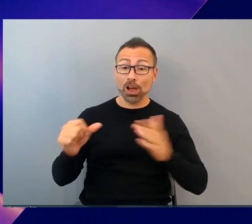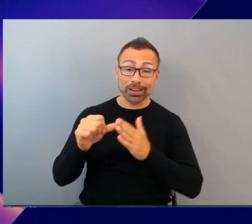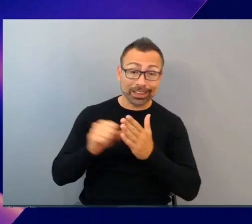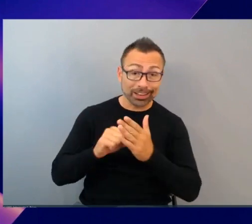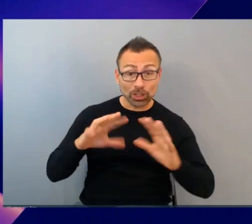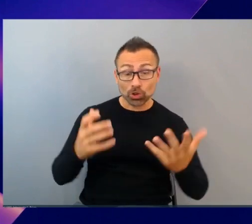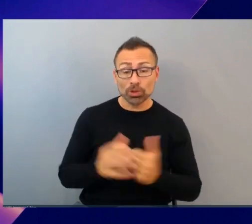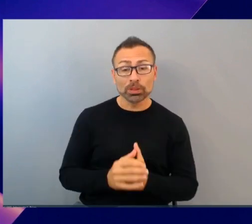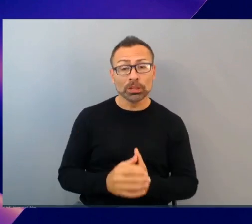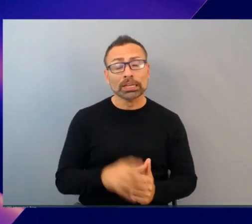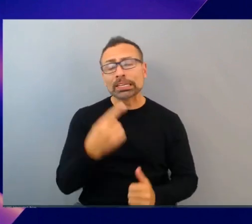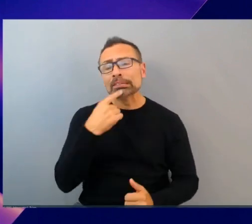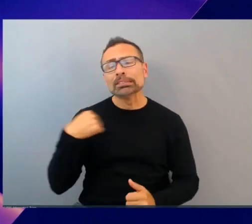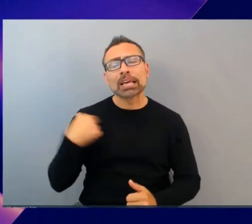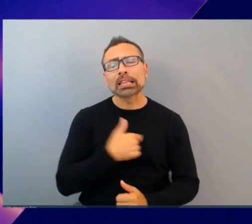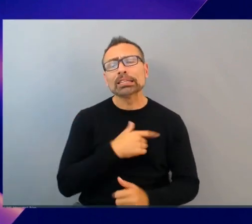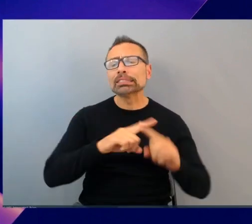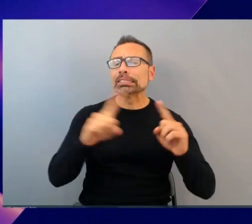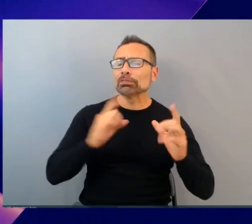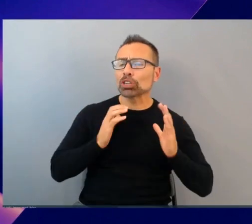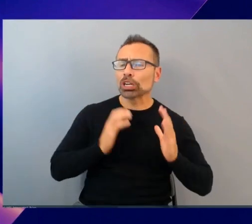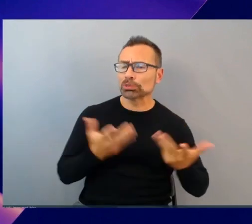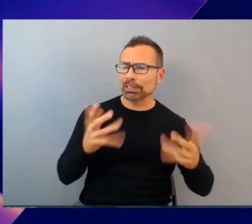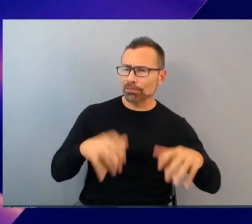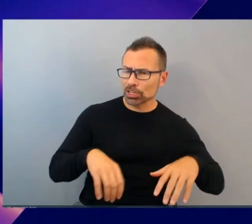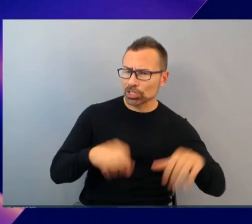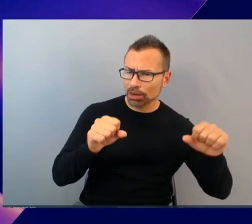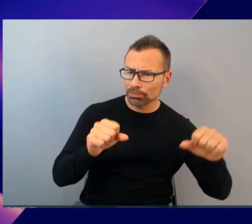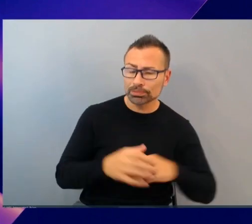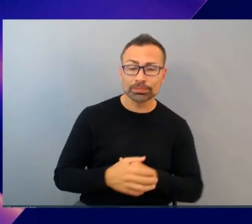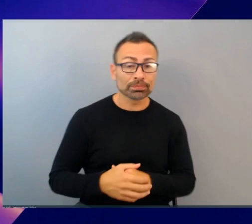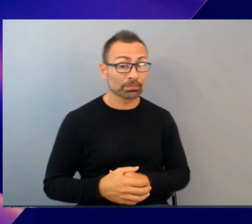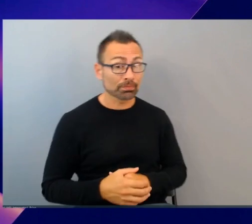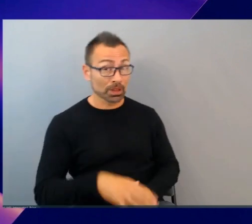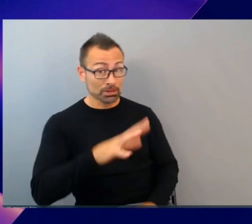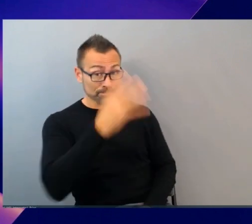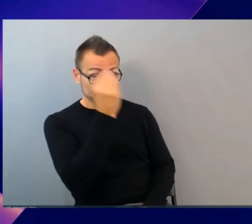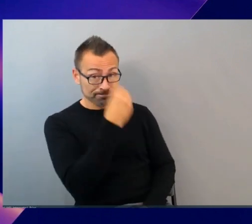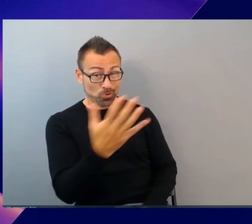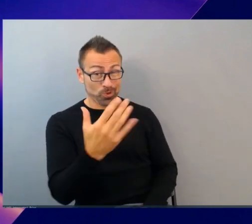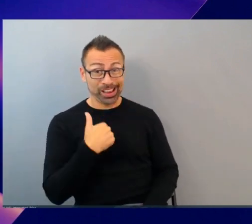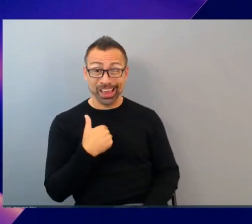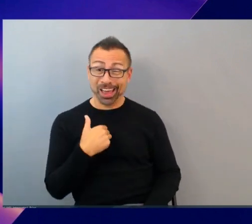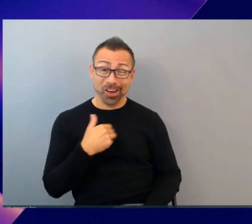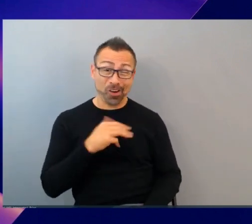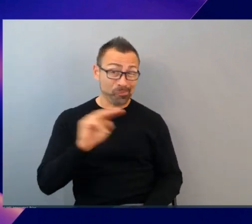So we have, as I said, like, we have millions of models on SageMaker.